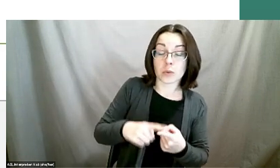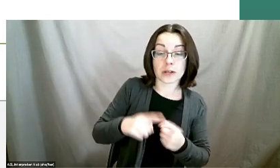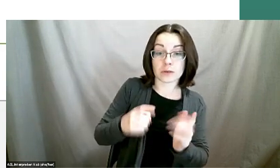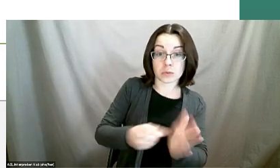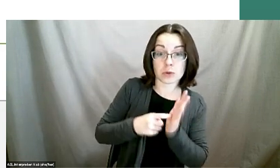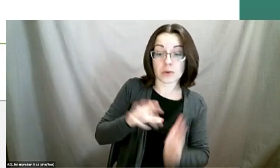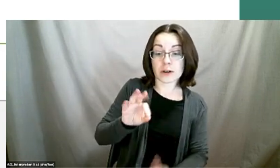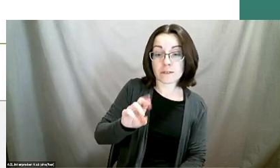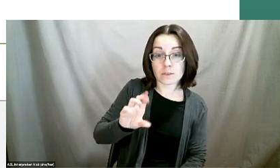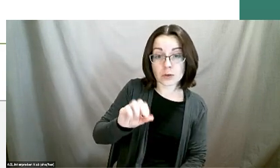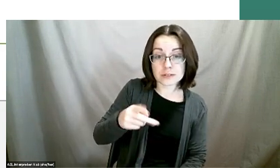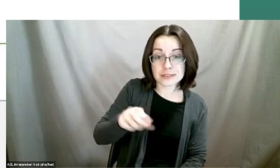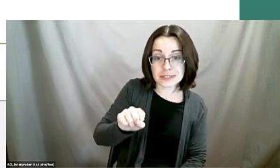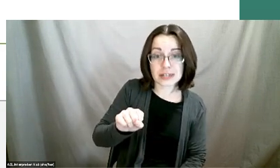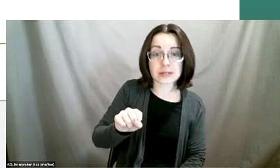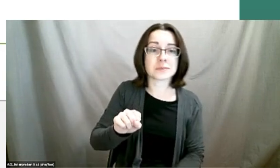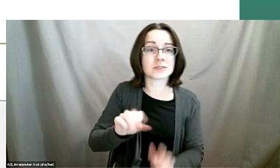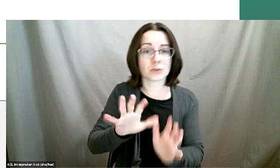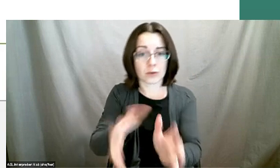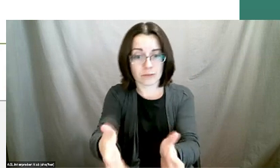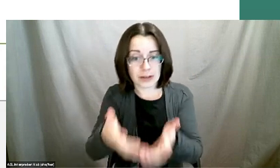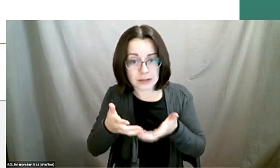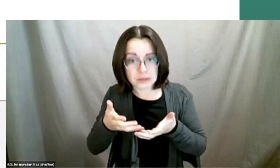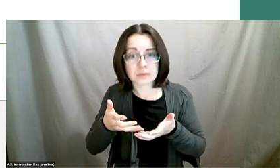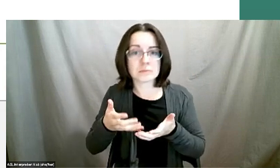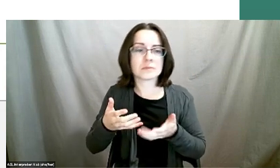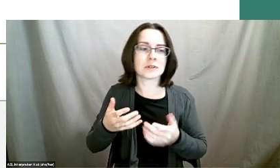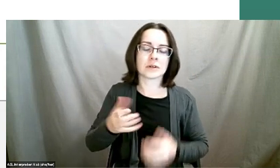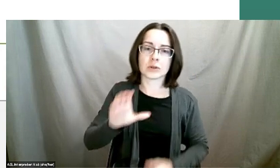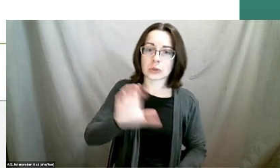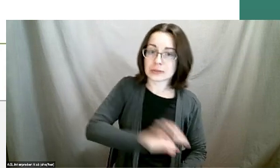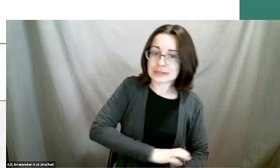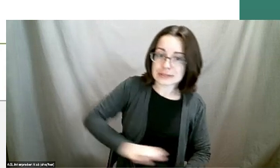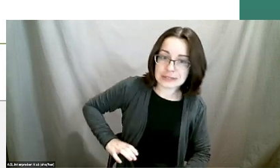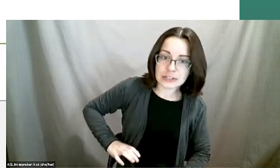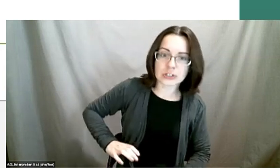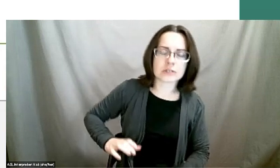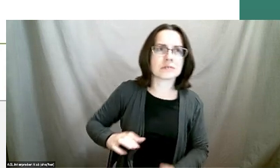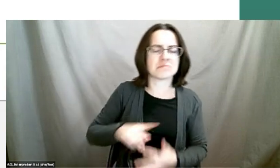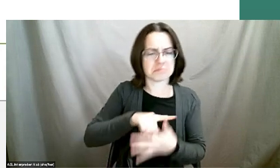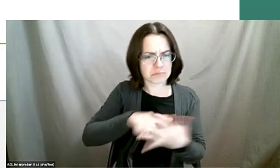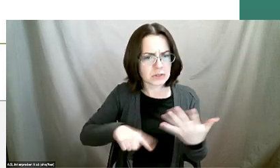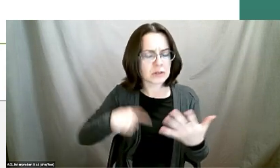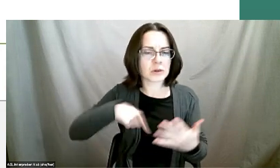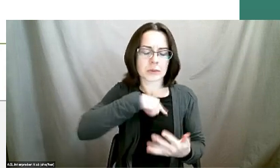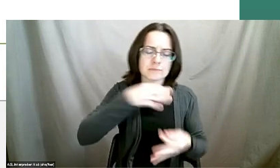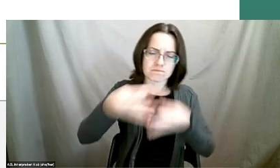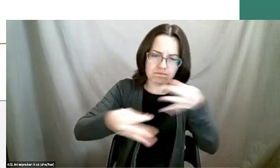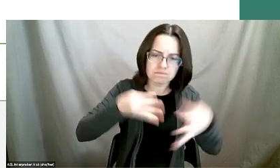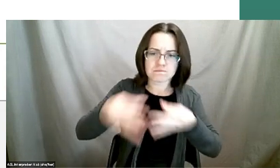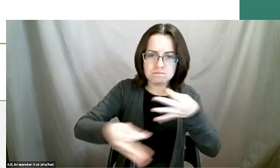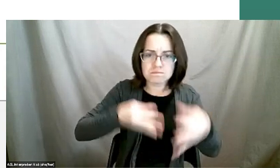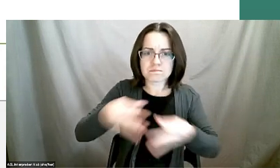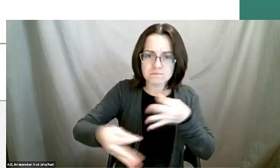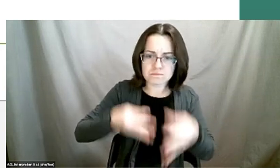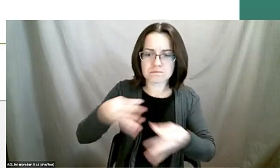So none of this is as a surprise to them. Often it's very important for them to tour labor and delivery in advance